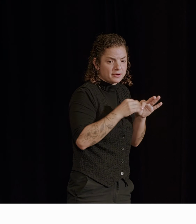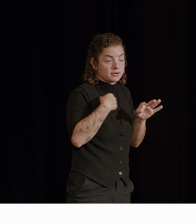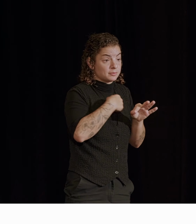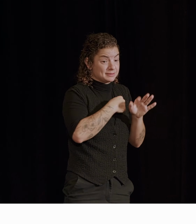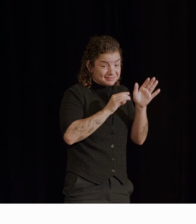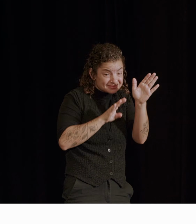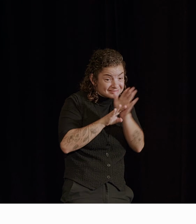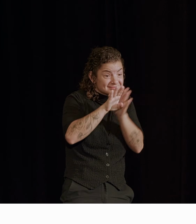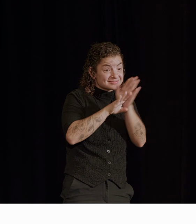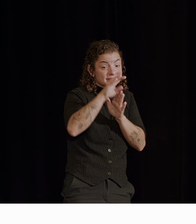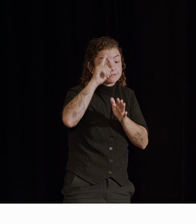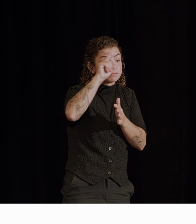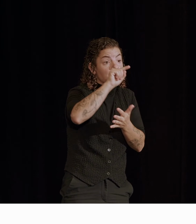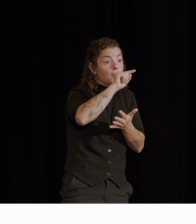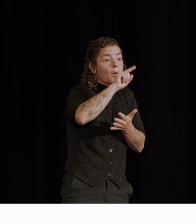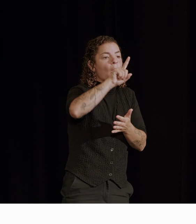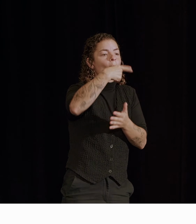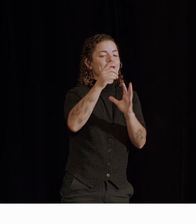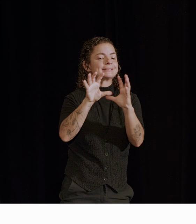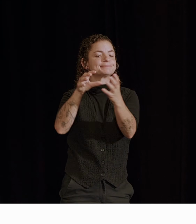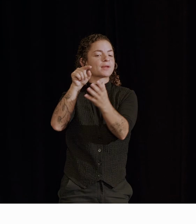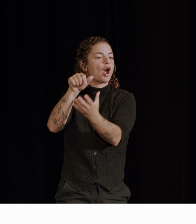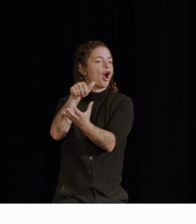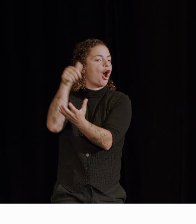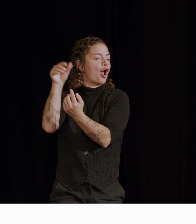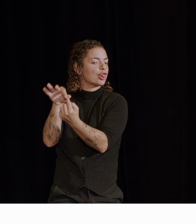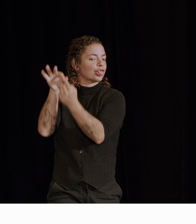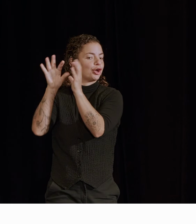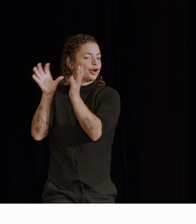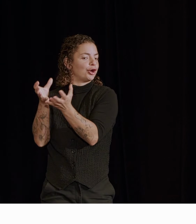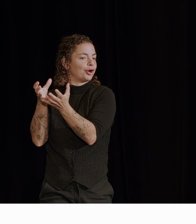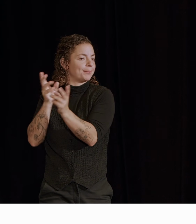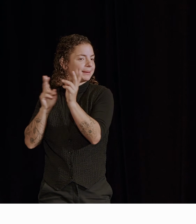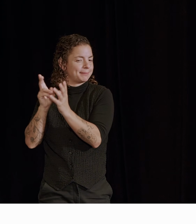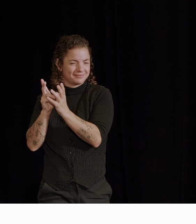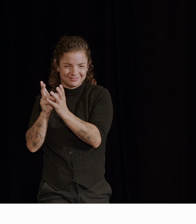We're not some niche community that there's already a solution for.